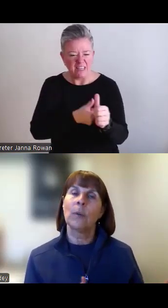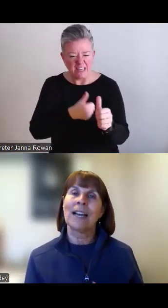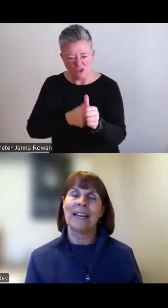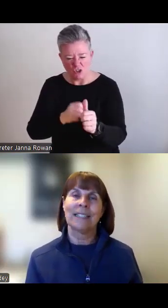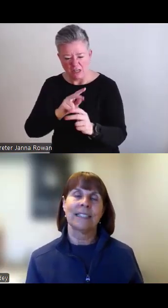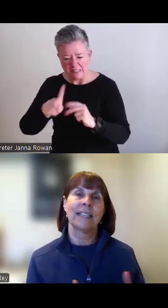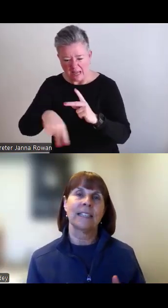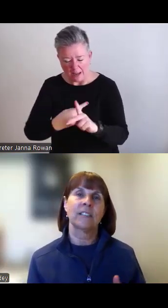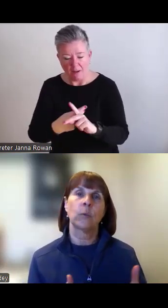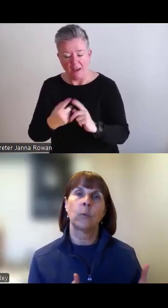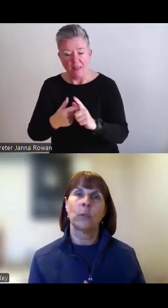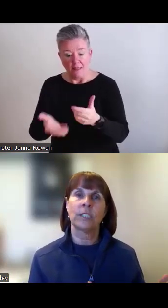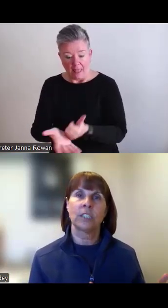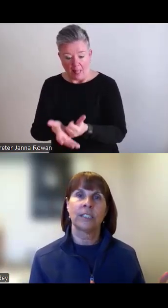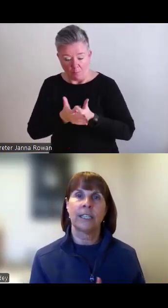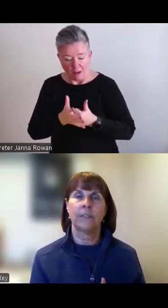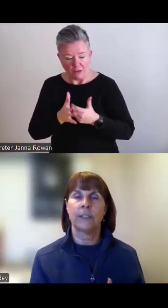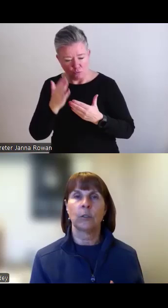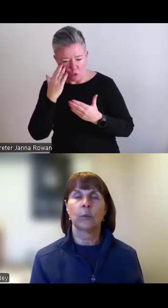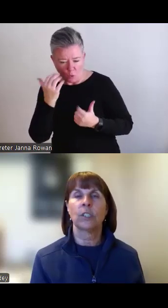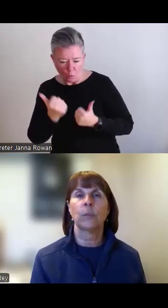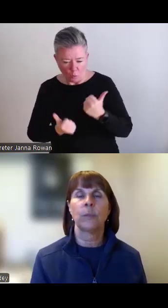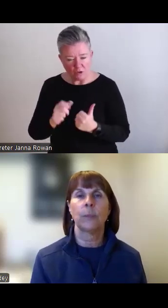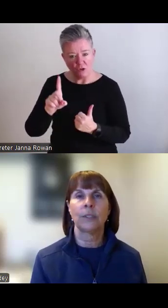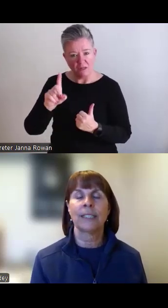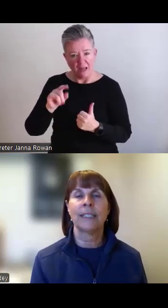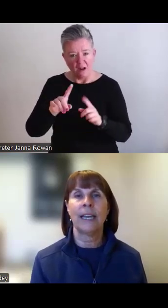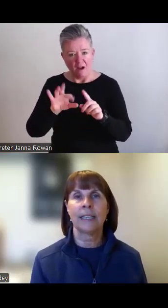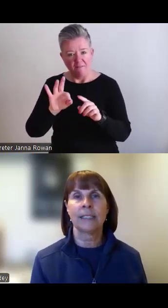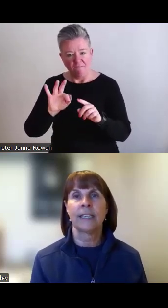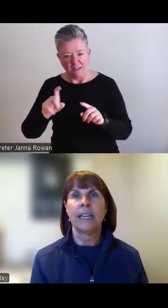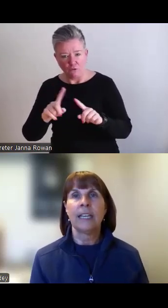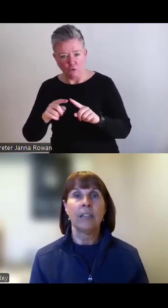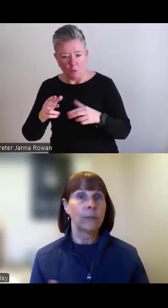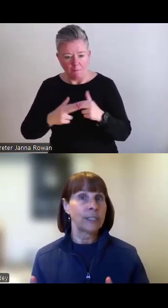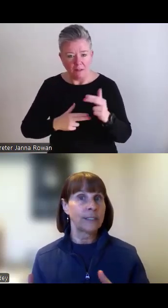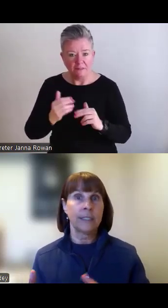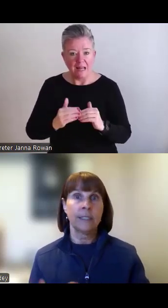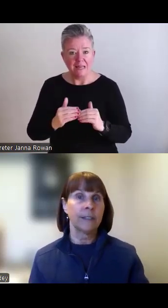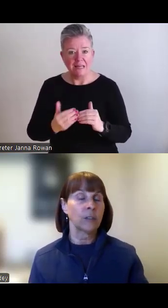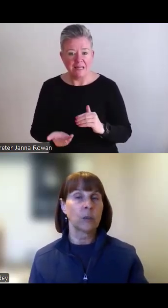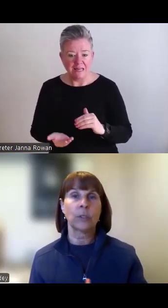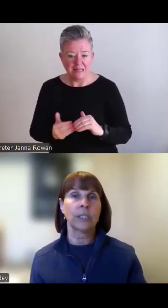will help guide us as to which data fields we should be building next if we see that there's